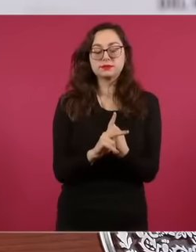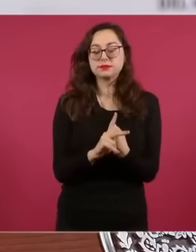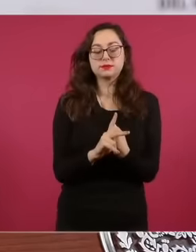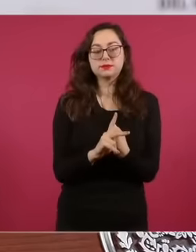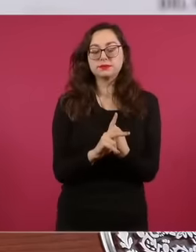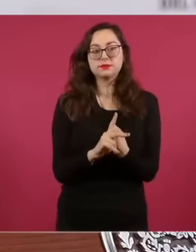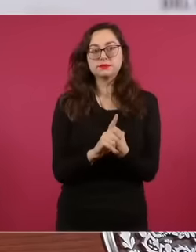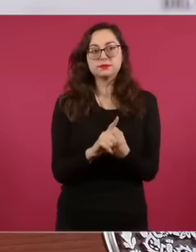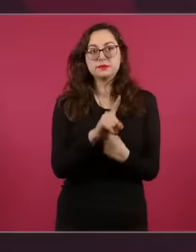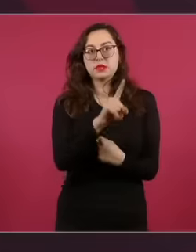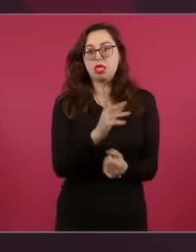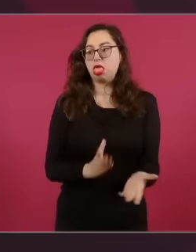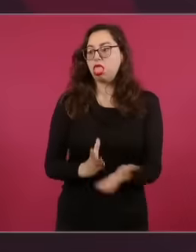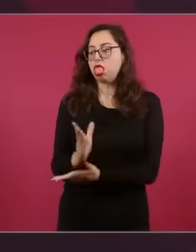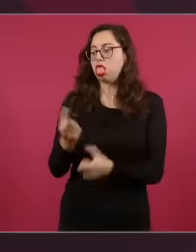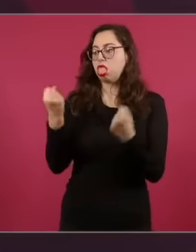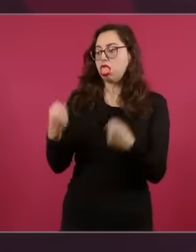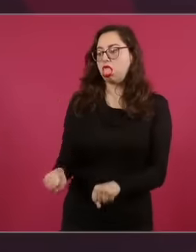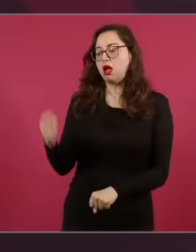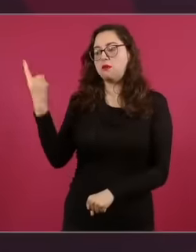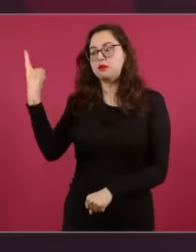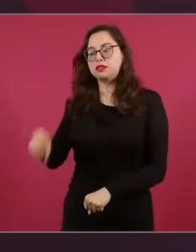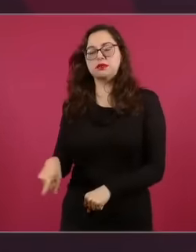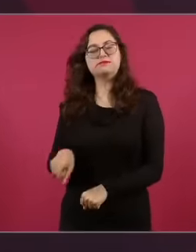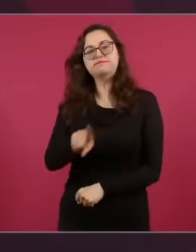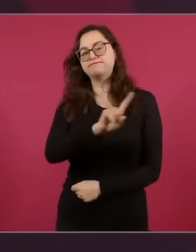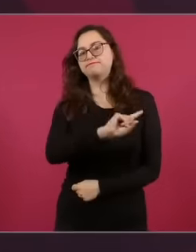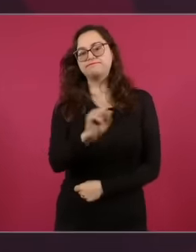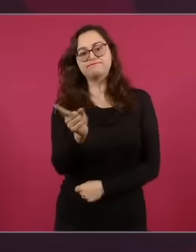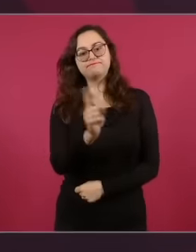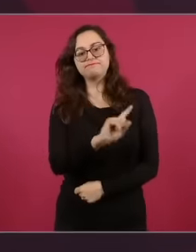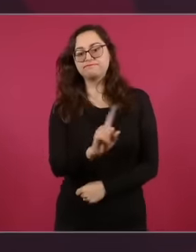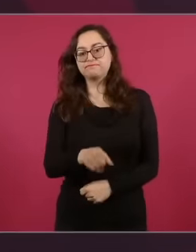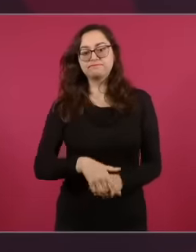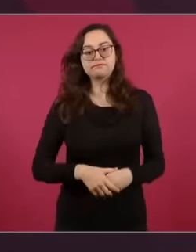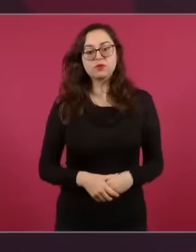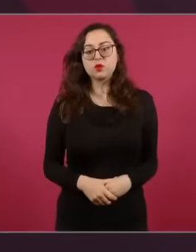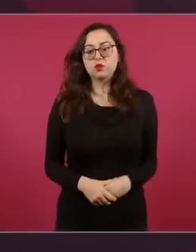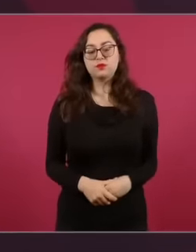us the policies that correspond